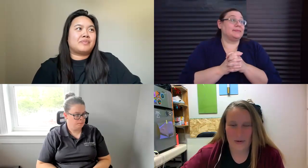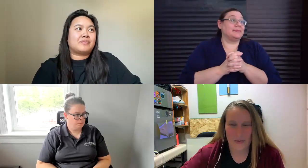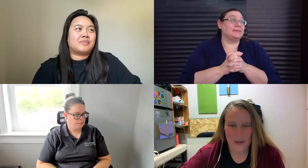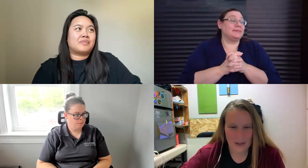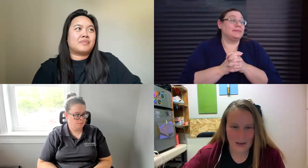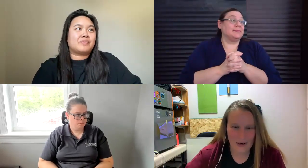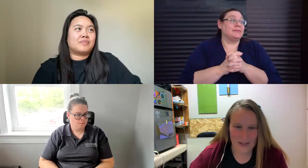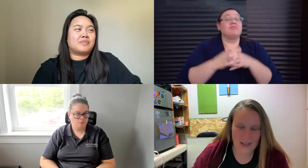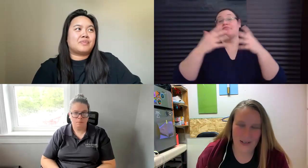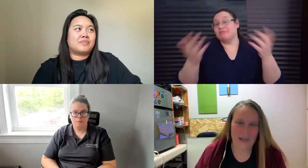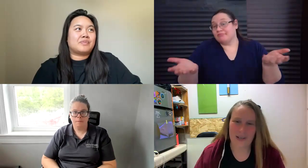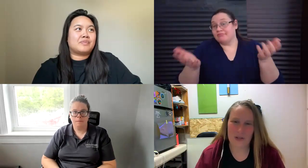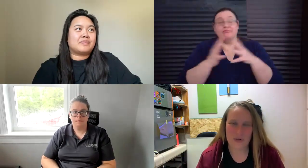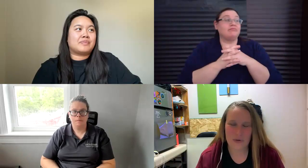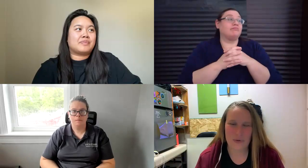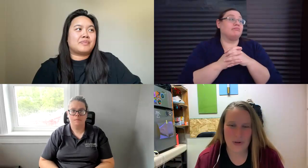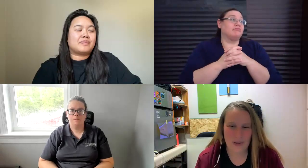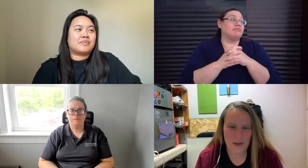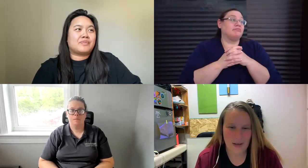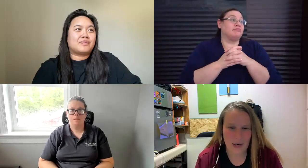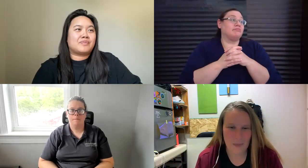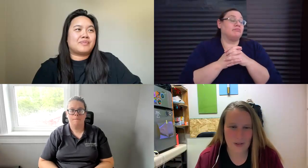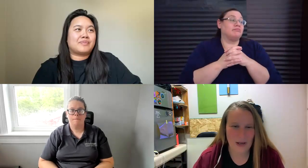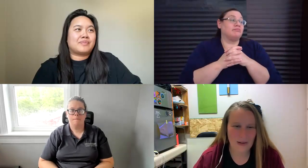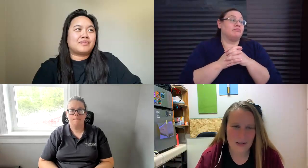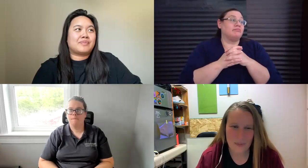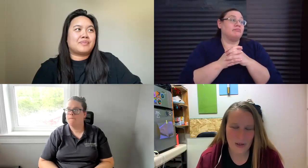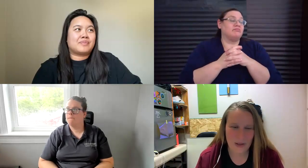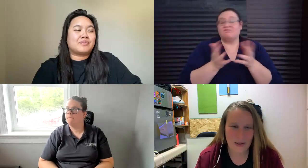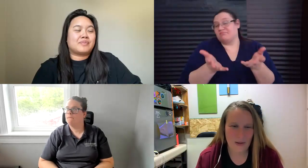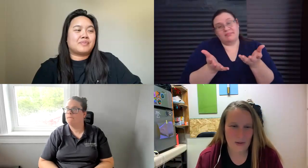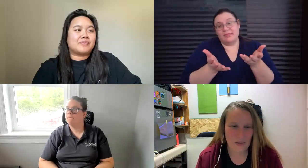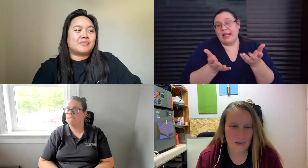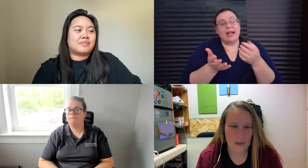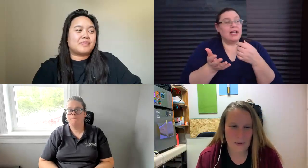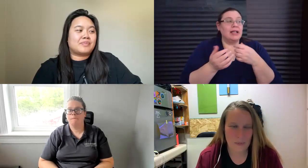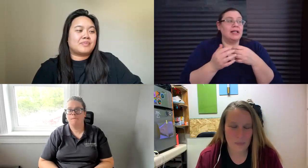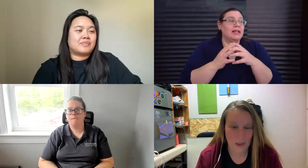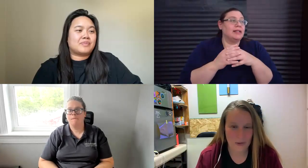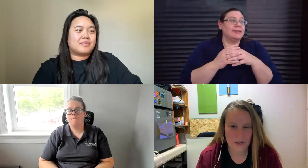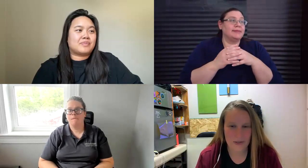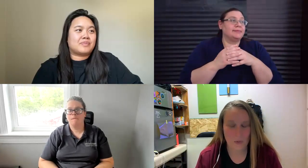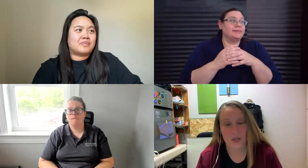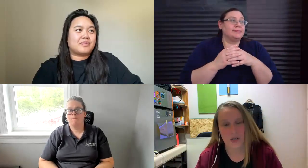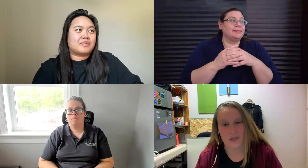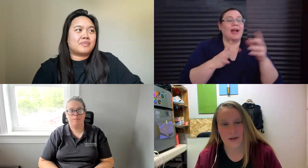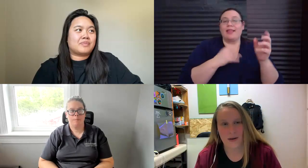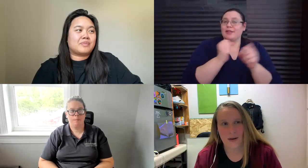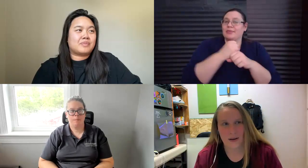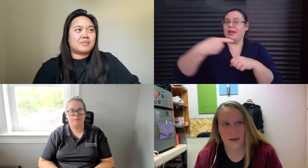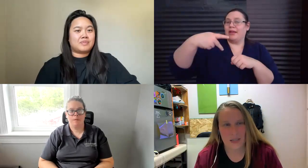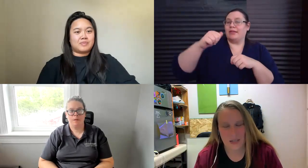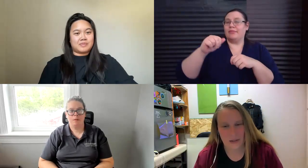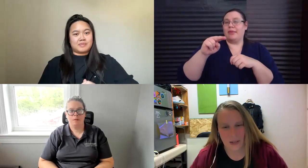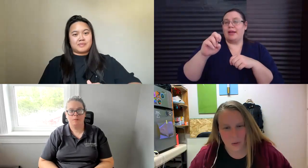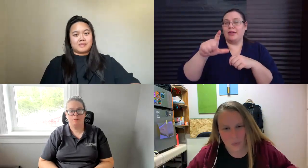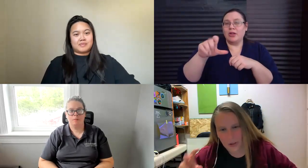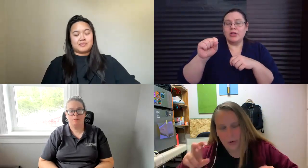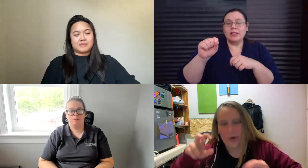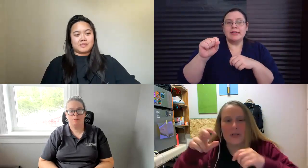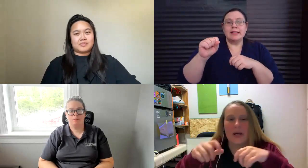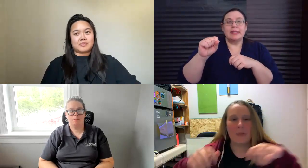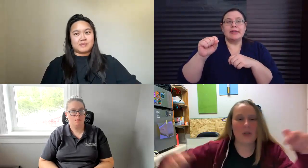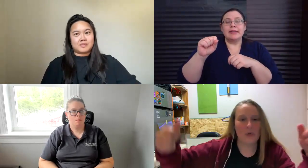So I like to I mean, I like to make panels which is it's not like a window, per se, but